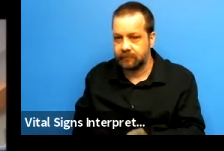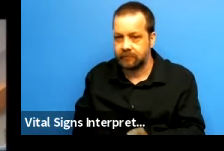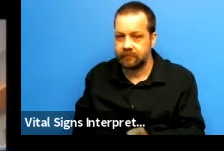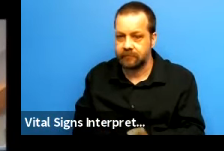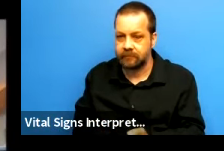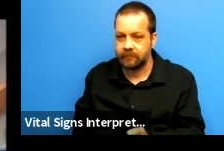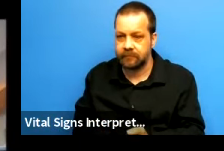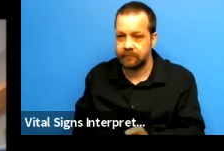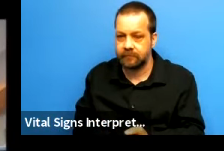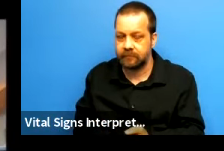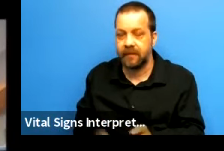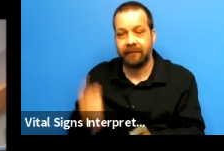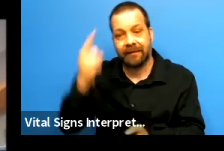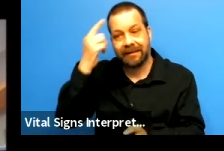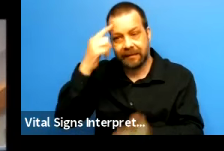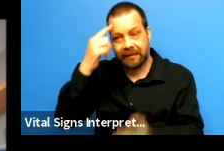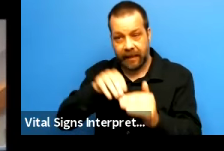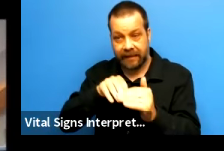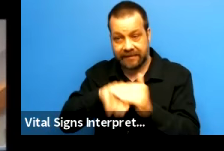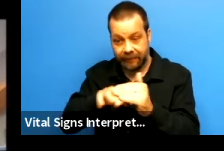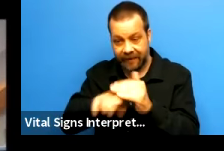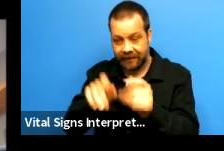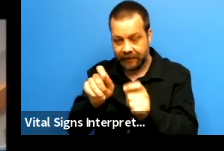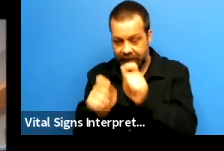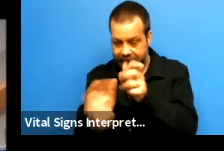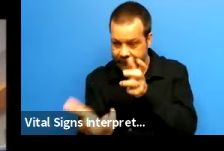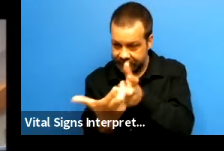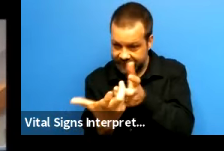about accessibility accommodations and inclusion.